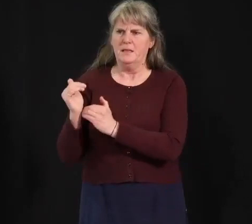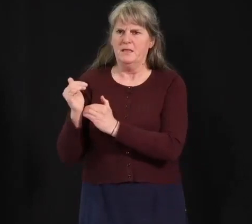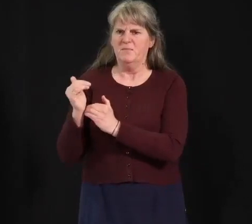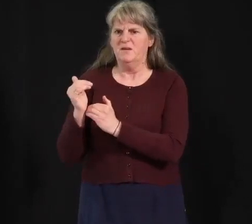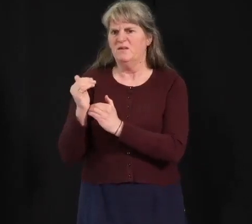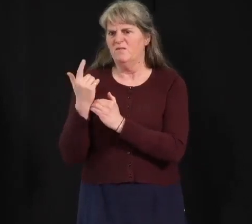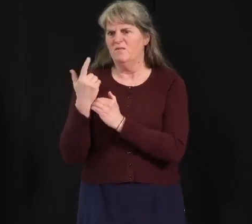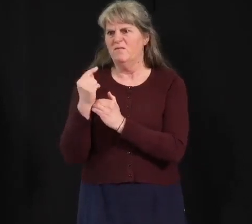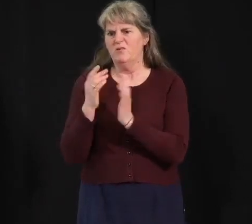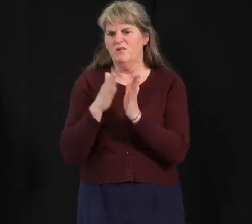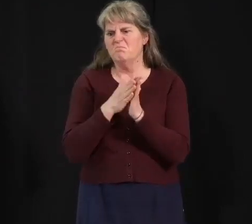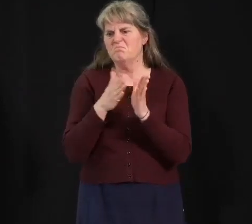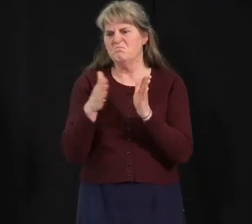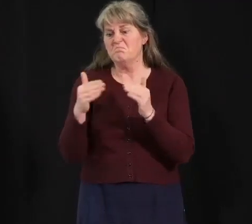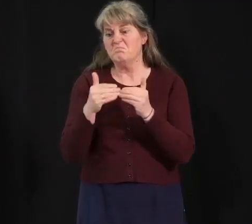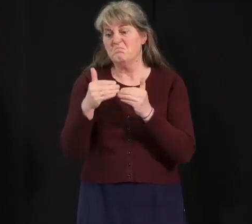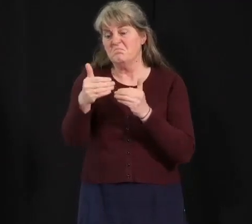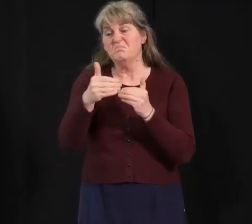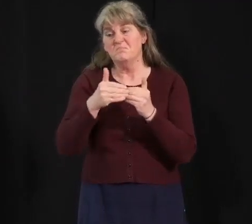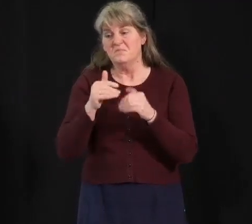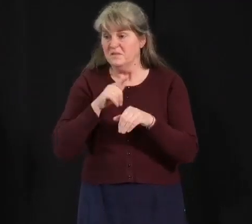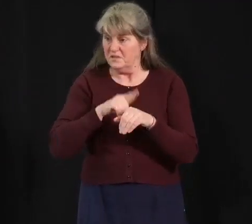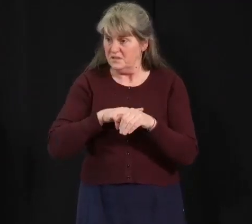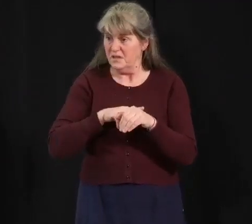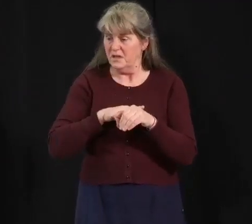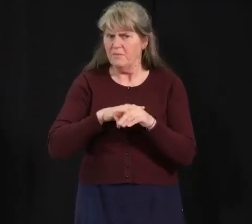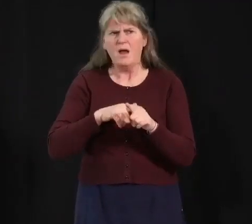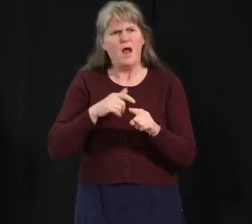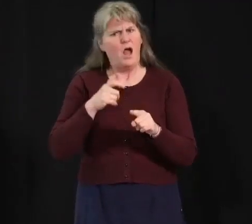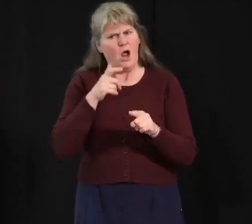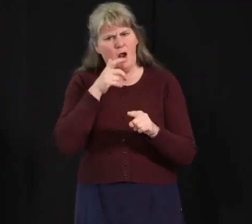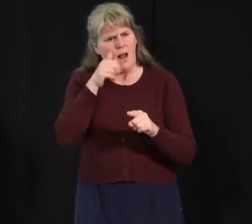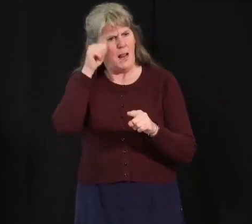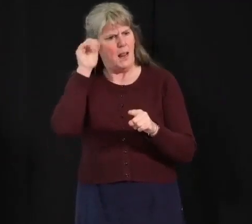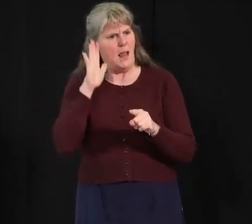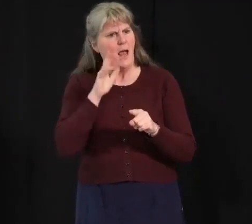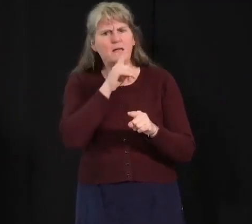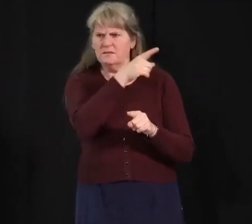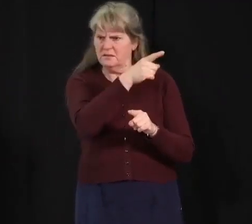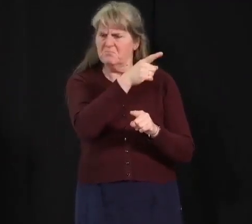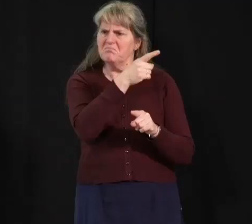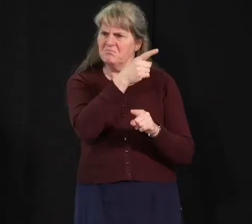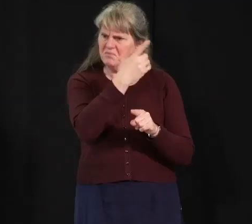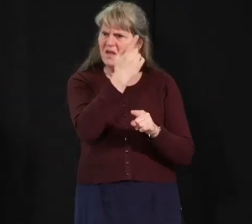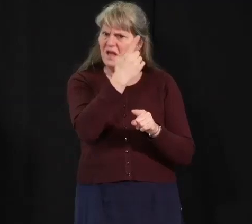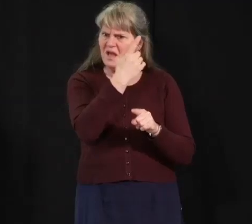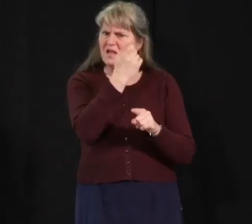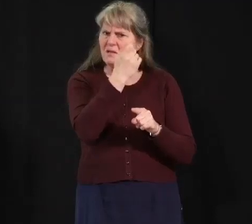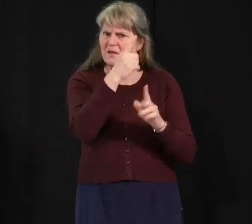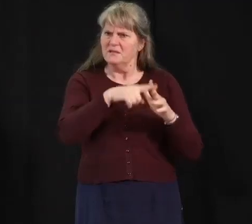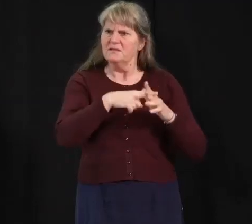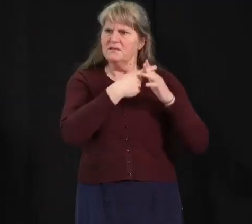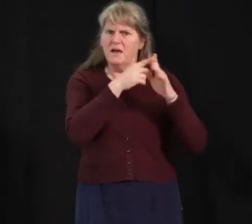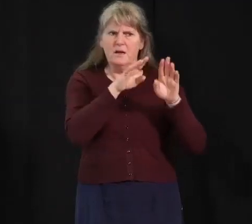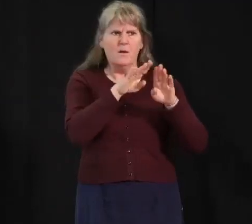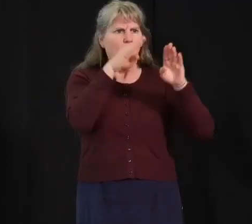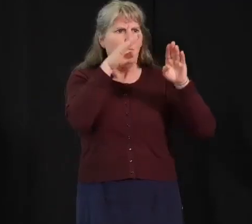Hi. It sounds like these